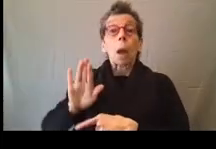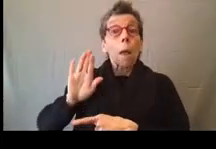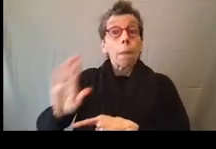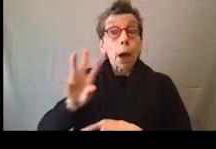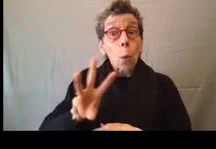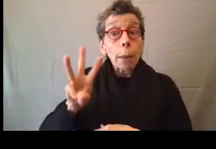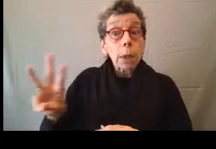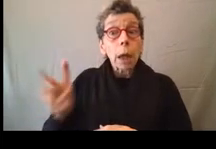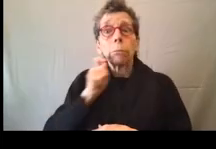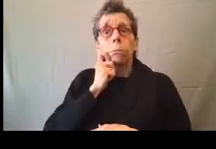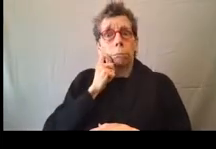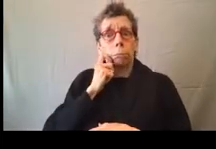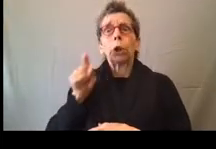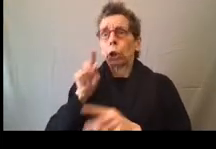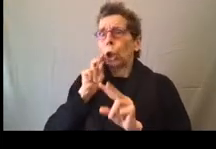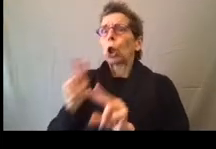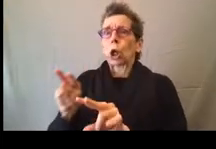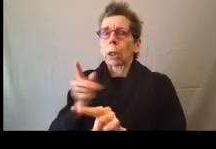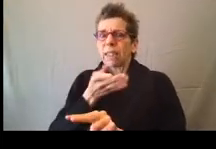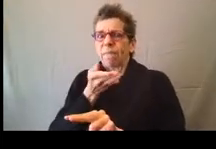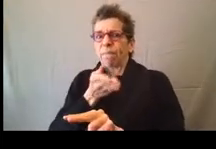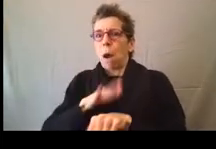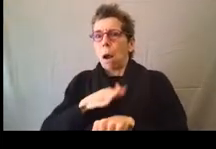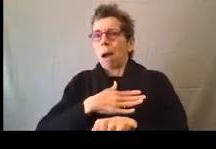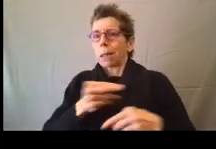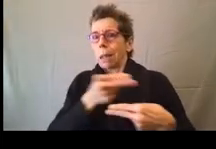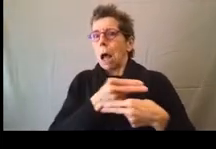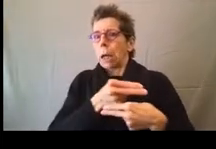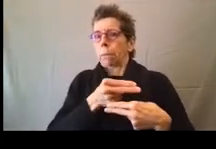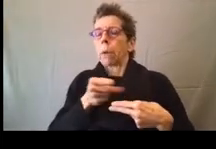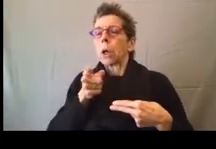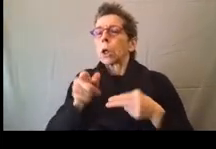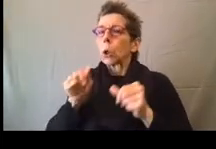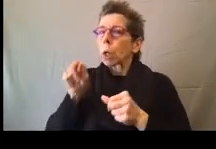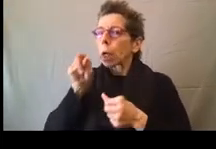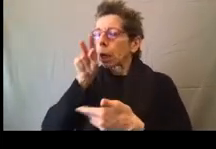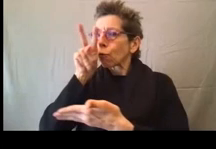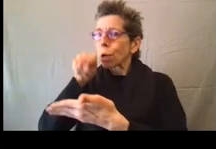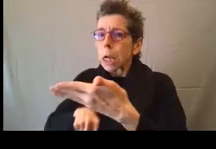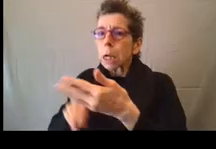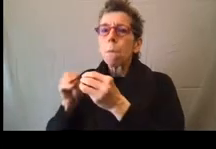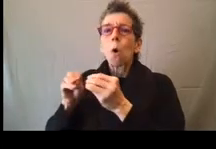on this slide, and it you can go and learn more about the background of the study and